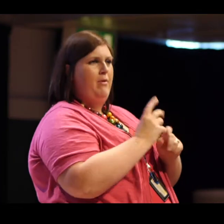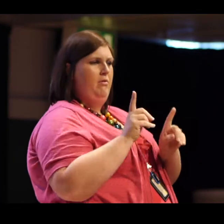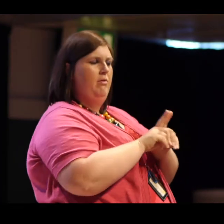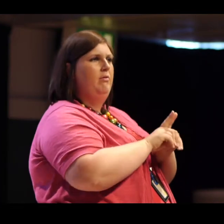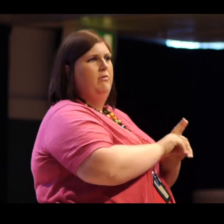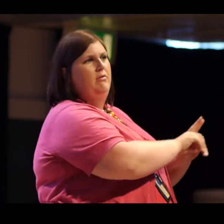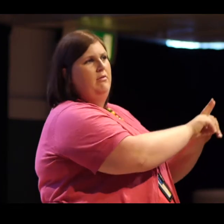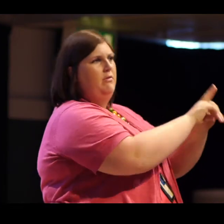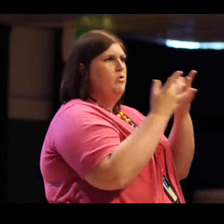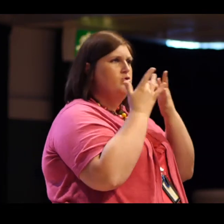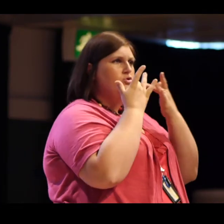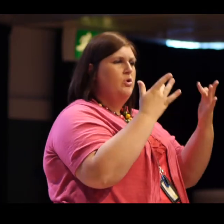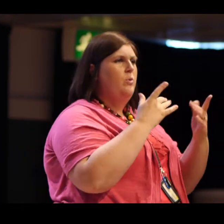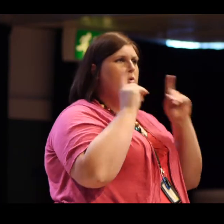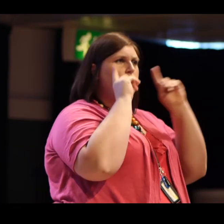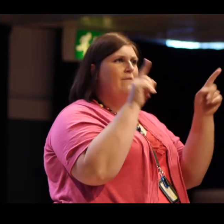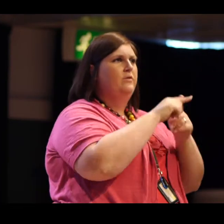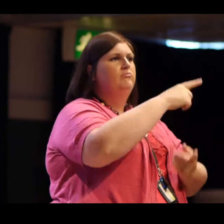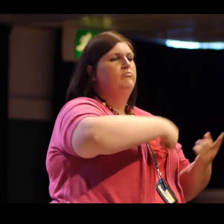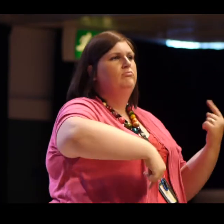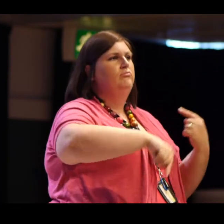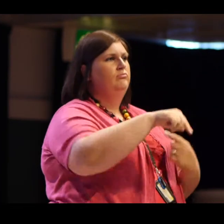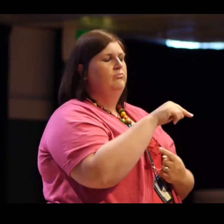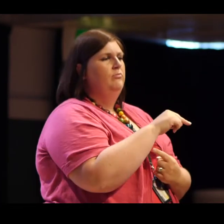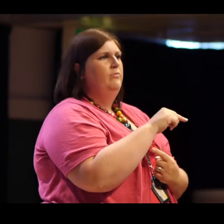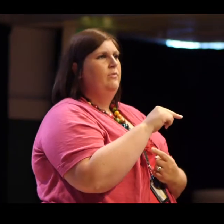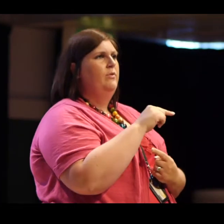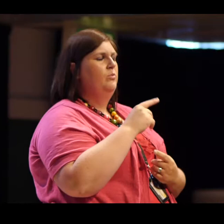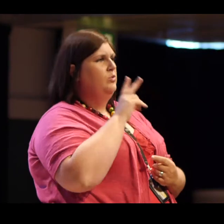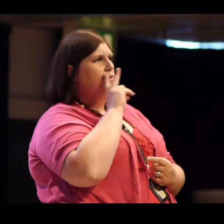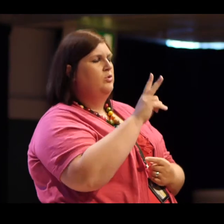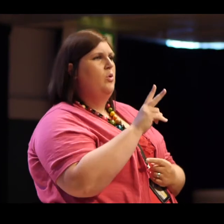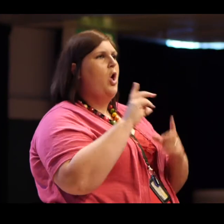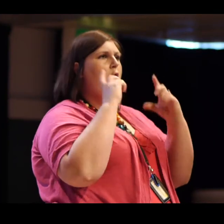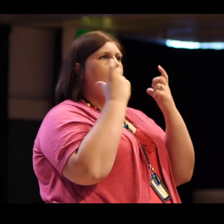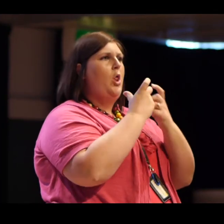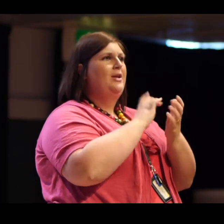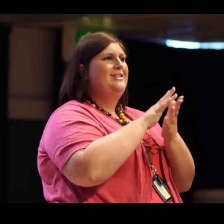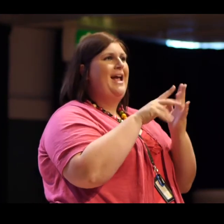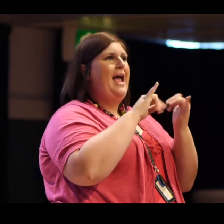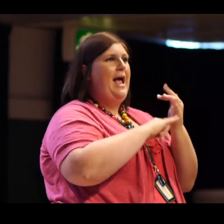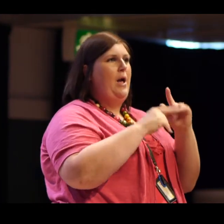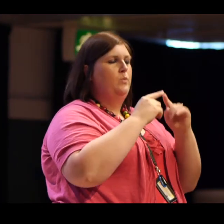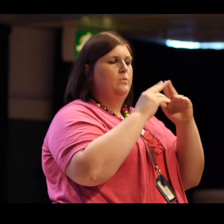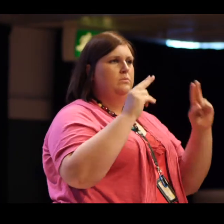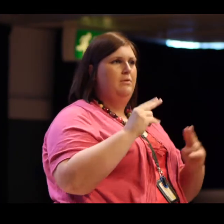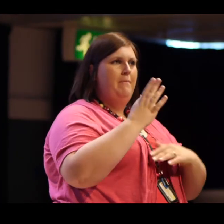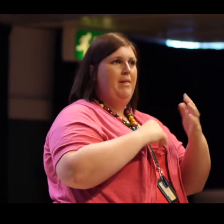the University campus and he took me to a building called College House, which was his home.